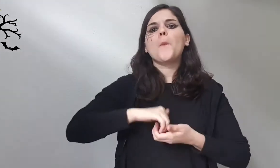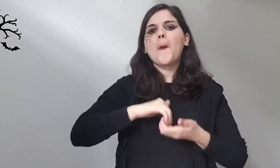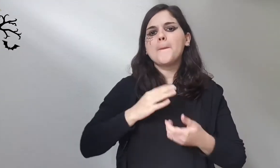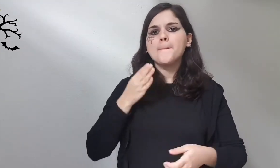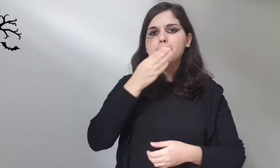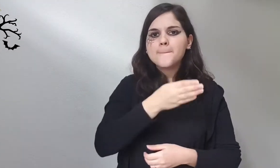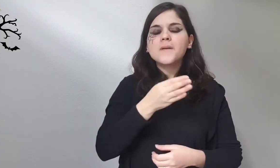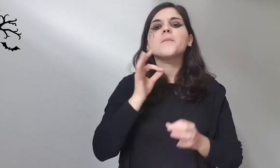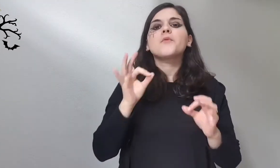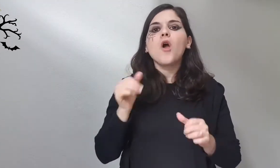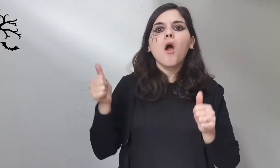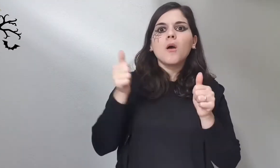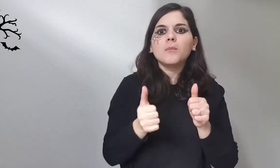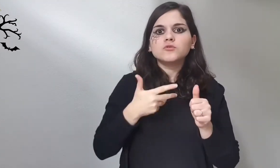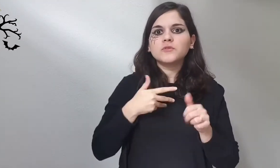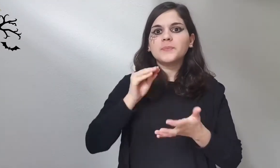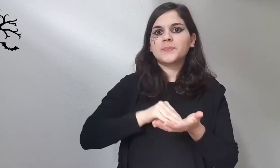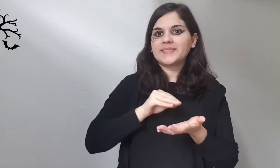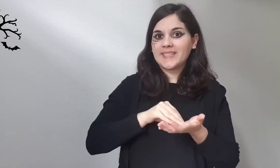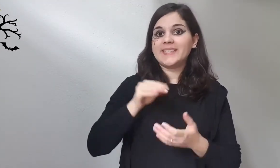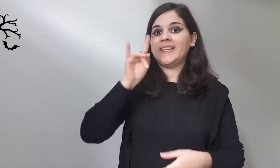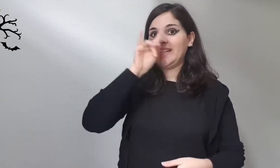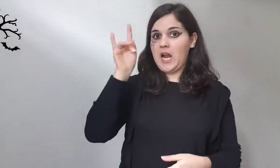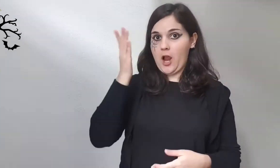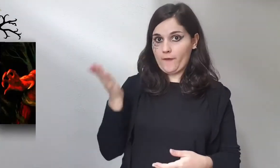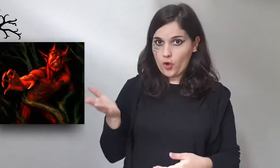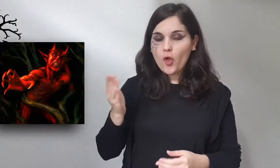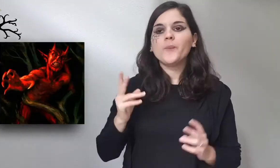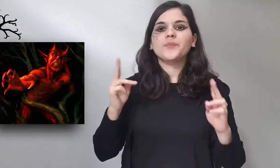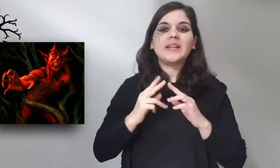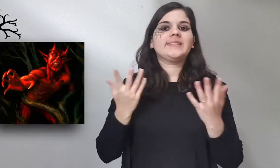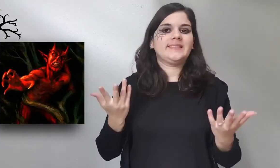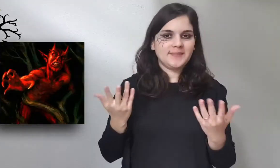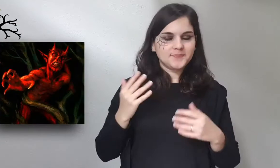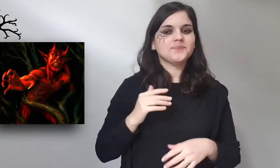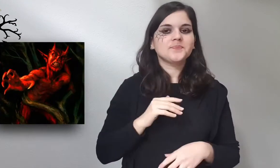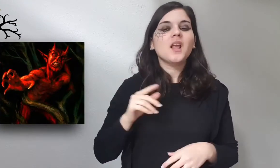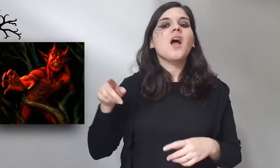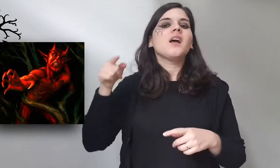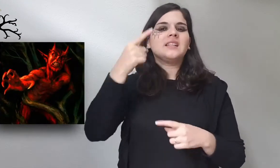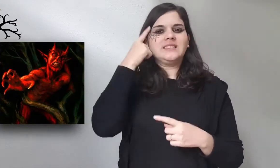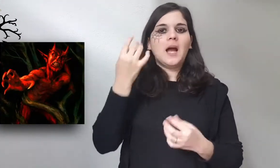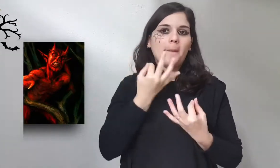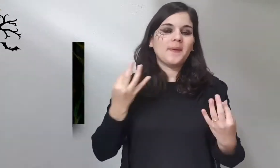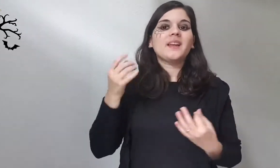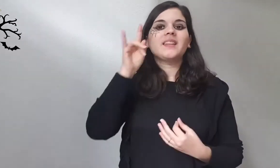One day on his way to the pub he met the devil.